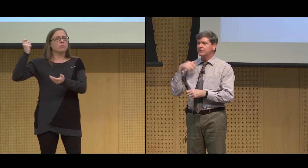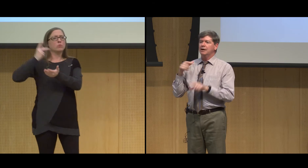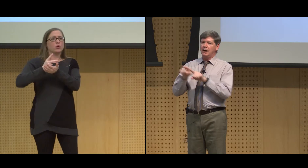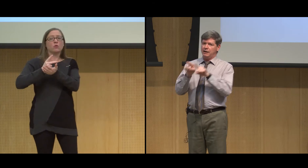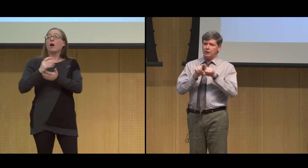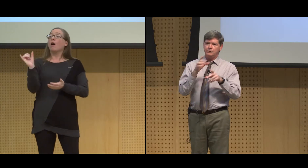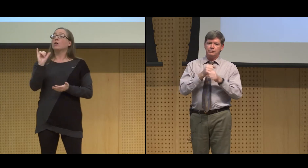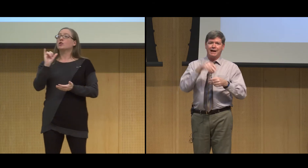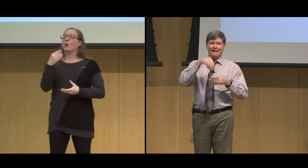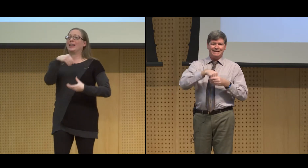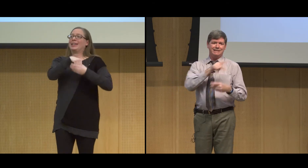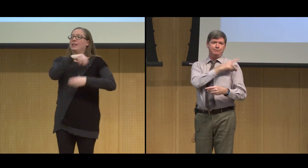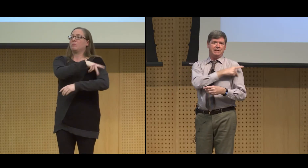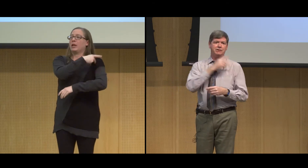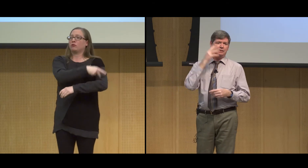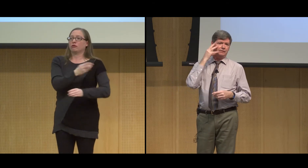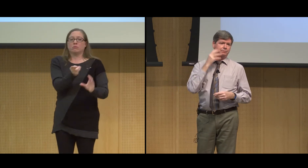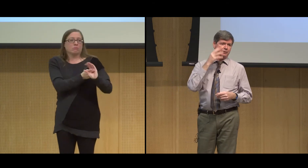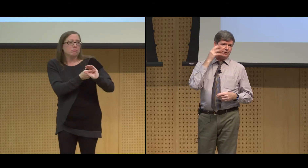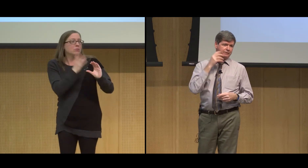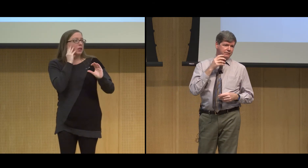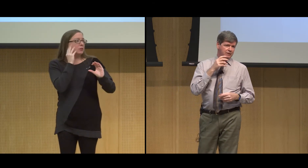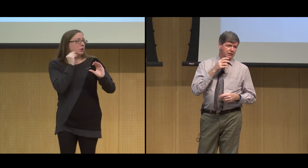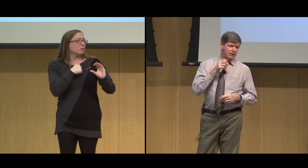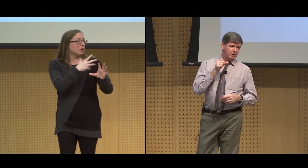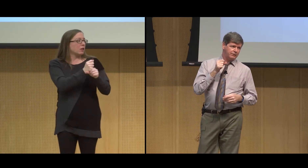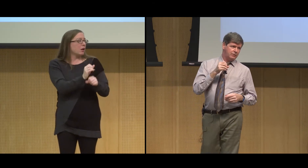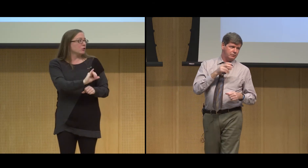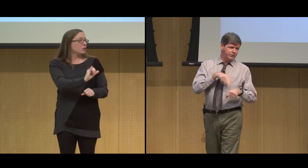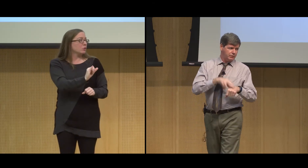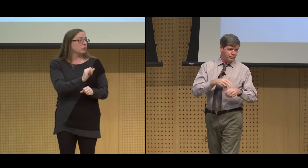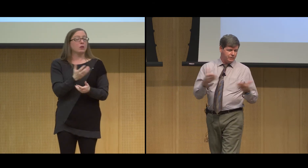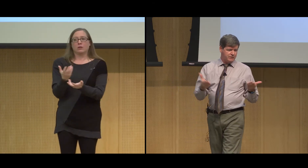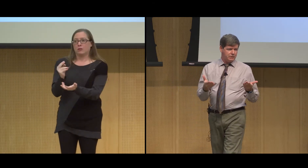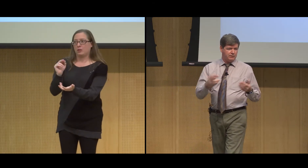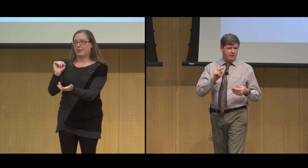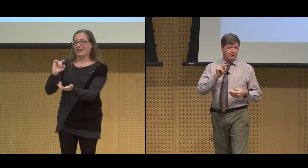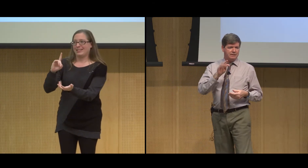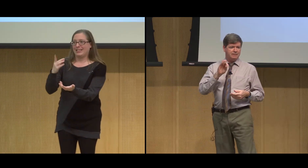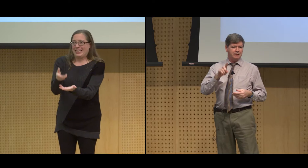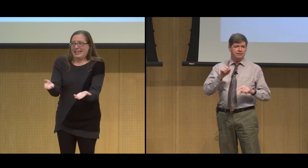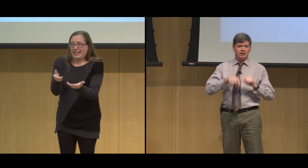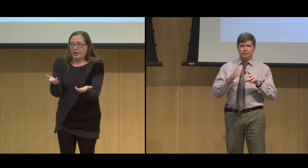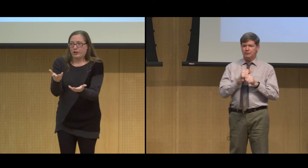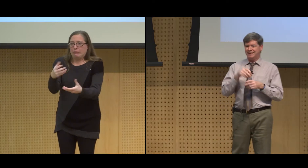if I also got in-patient experience. Uh, so, you know, of course, here at NTID,